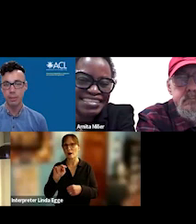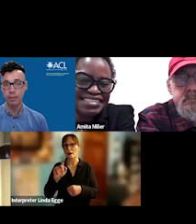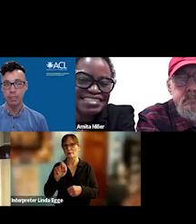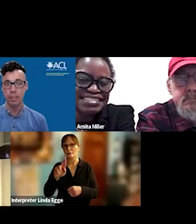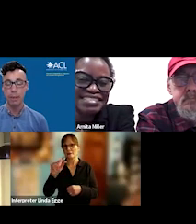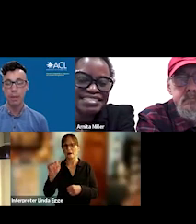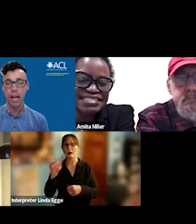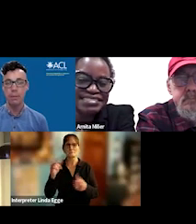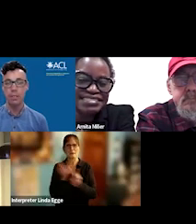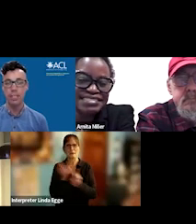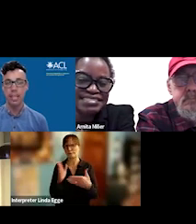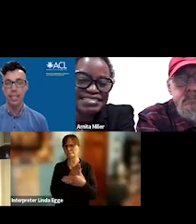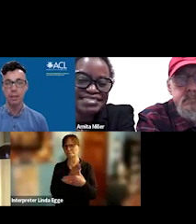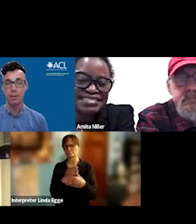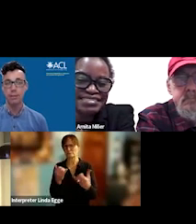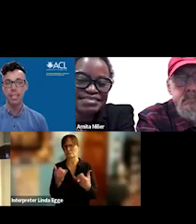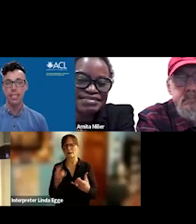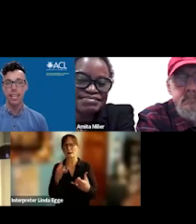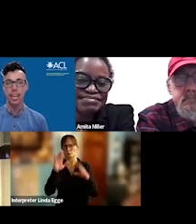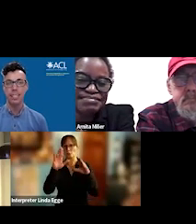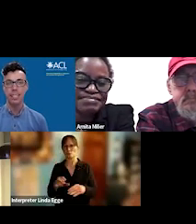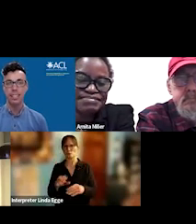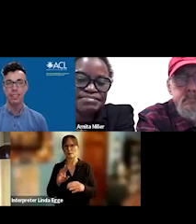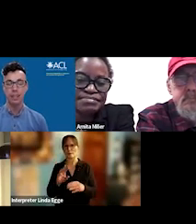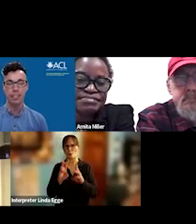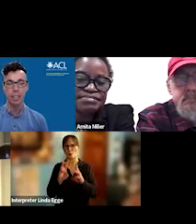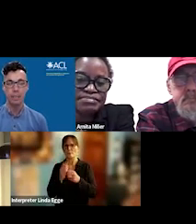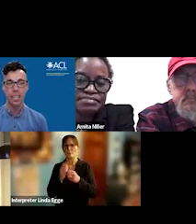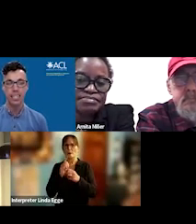This was a really great webinar. I would just say, you know, a rising tide lifts all ships,